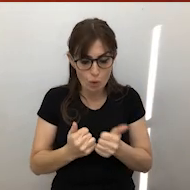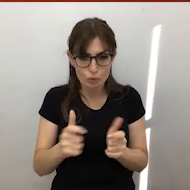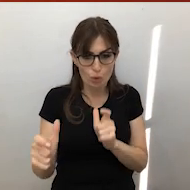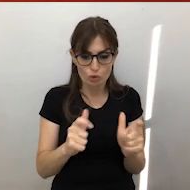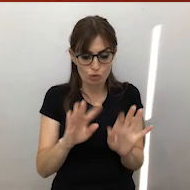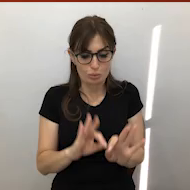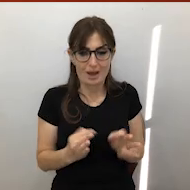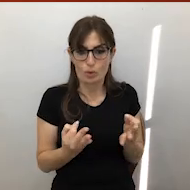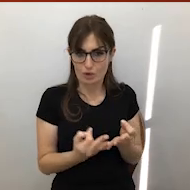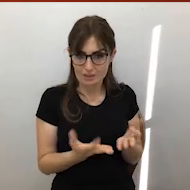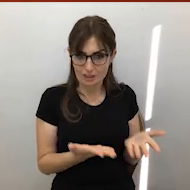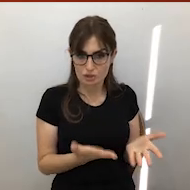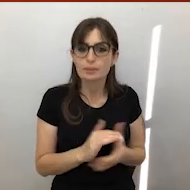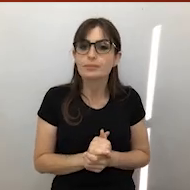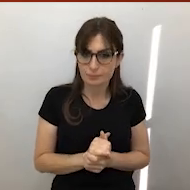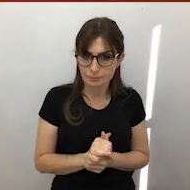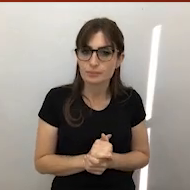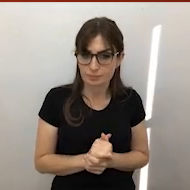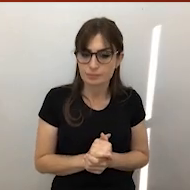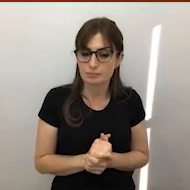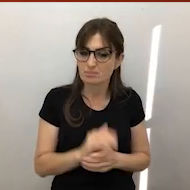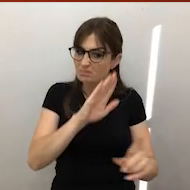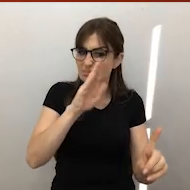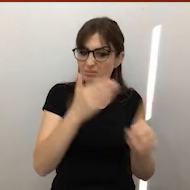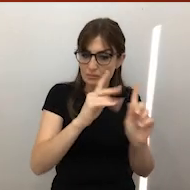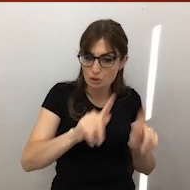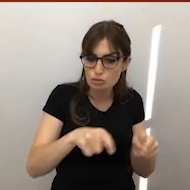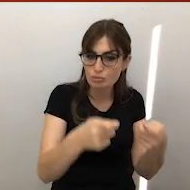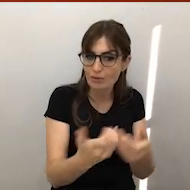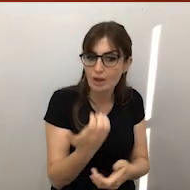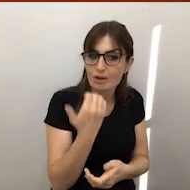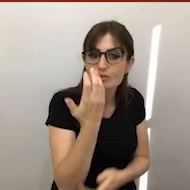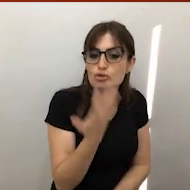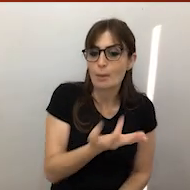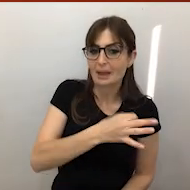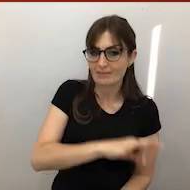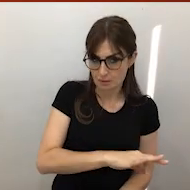or controlled by an organisation and which is expected to provide a future benefit.